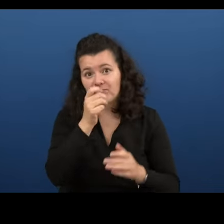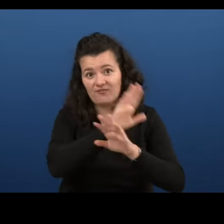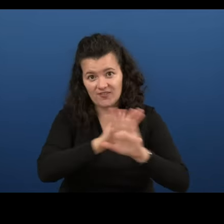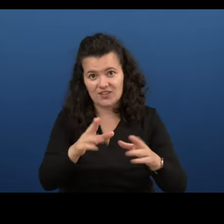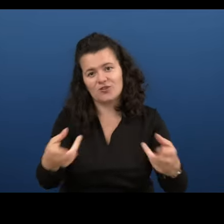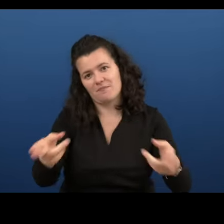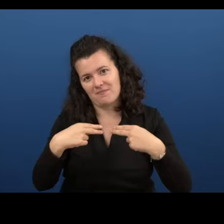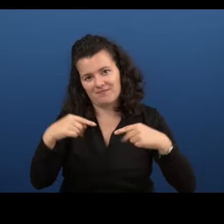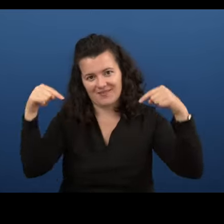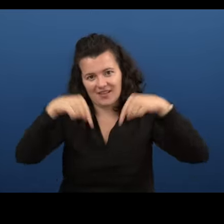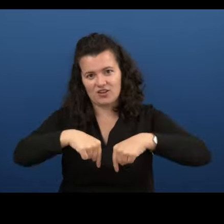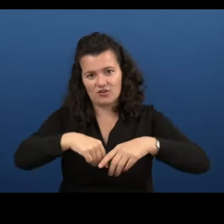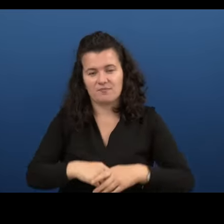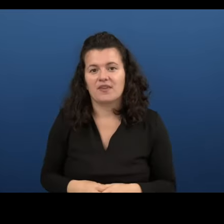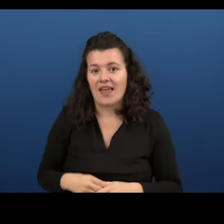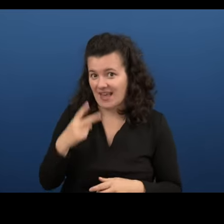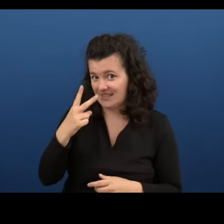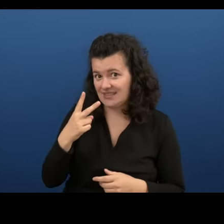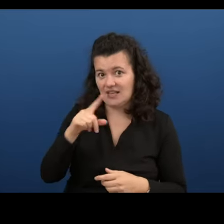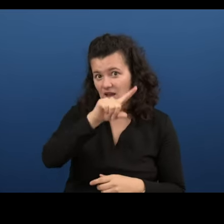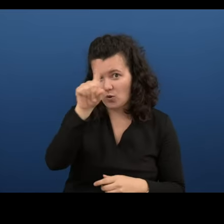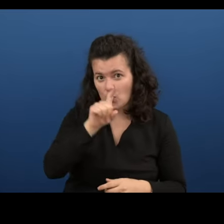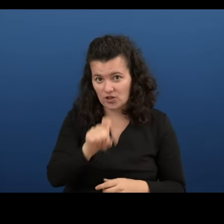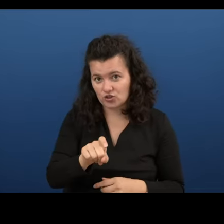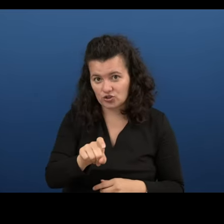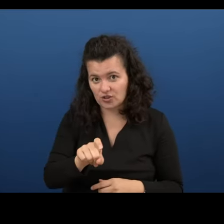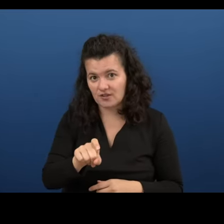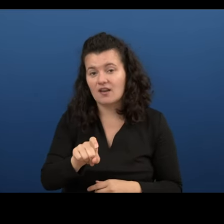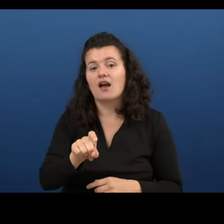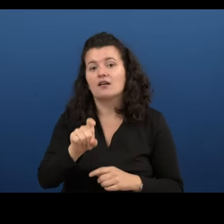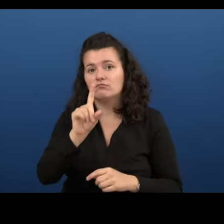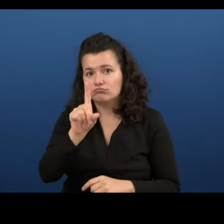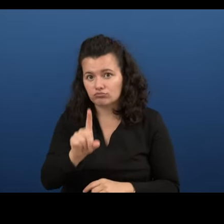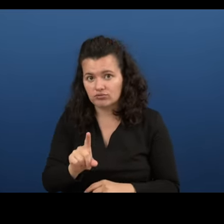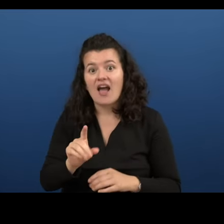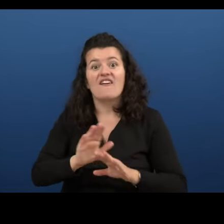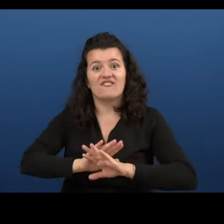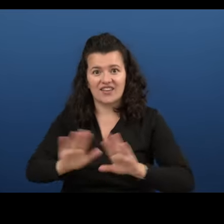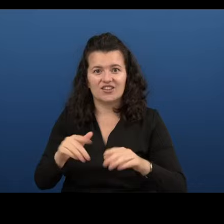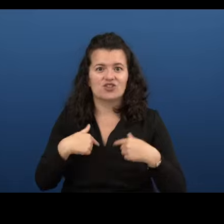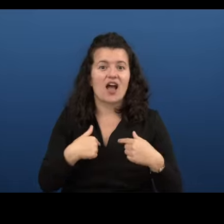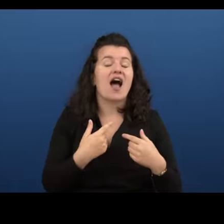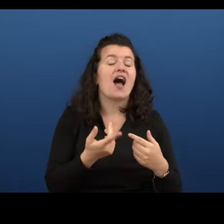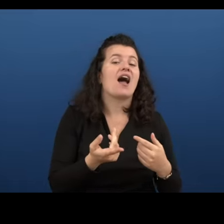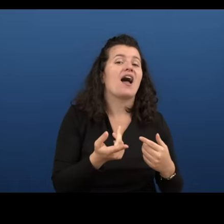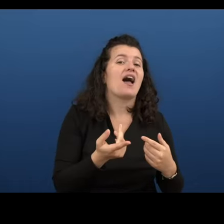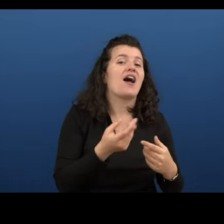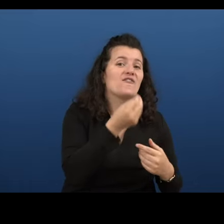launch a poll now, and the results will only be shared. After the lunch break so hopefully